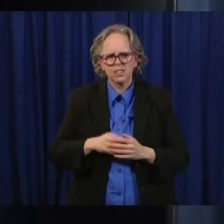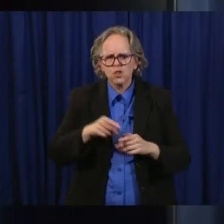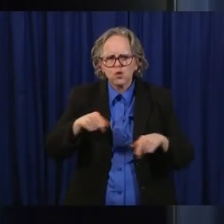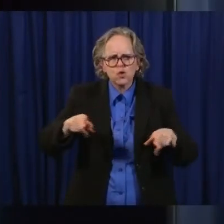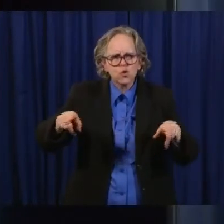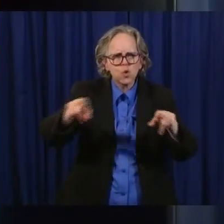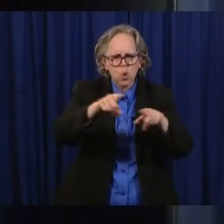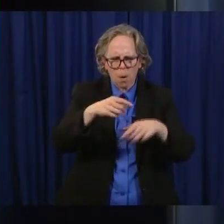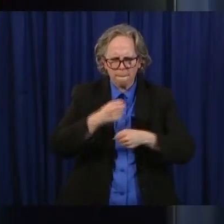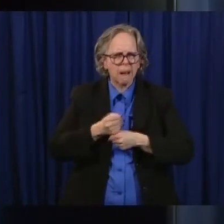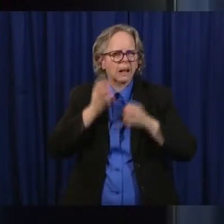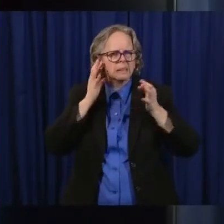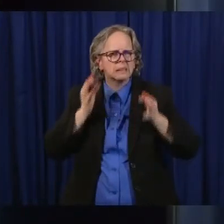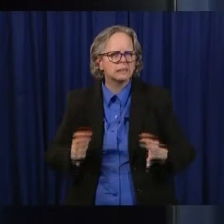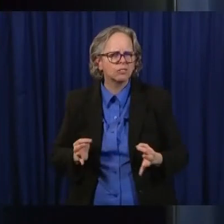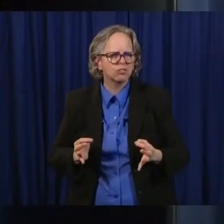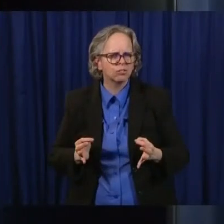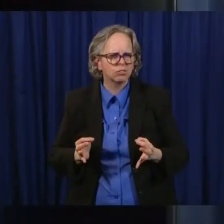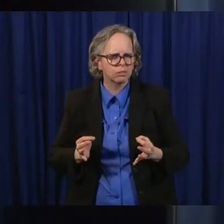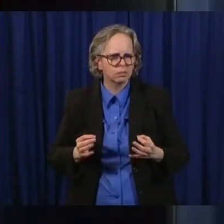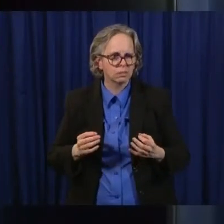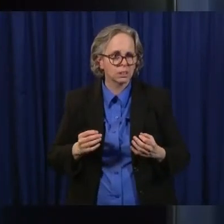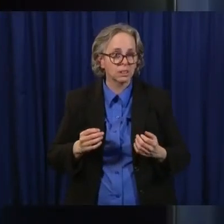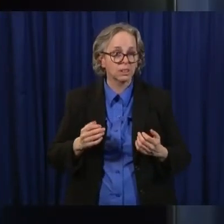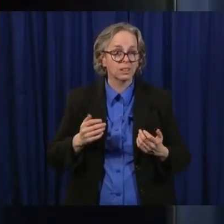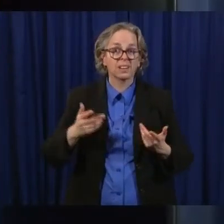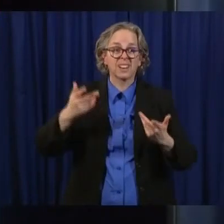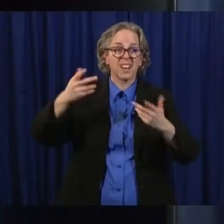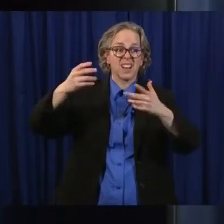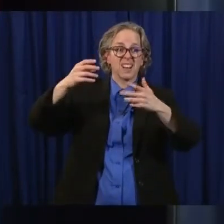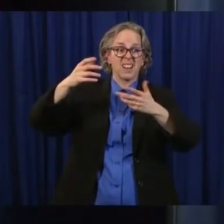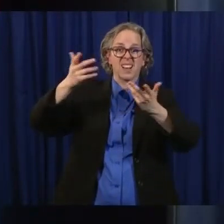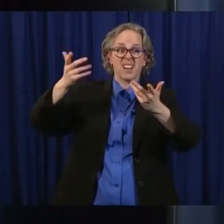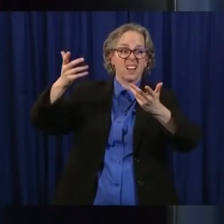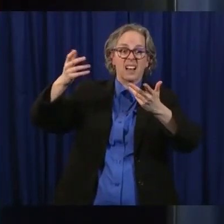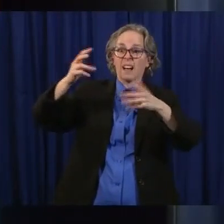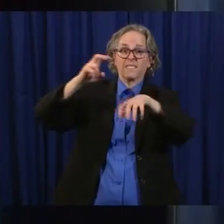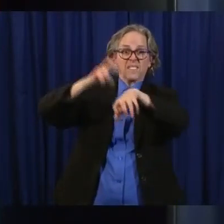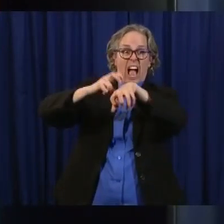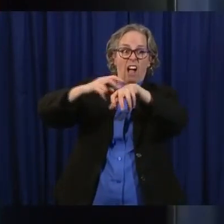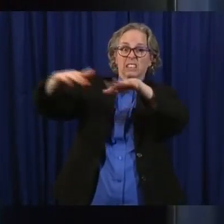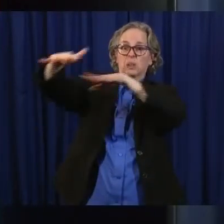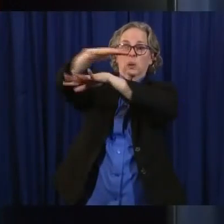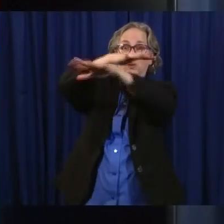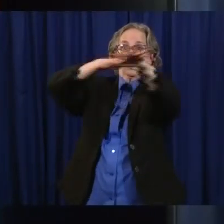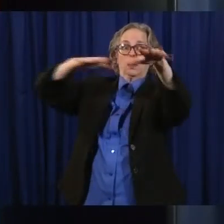CHOICE WE HAVE MADE? THE MODELS WE DEVELOP ARE REALLY TARGETED AT, HOW DO YOU MAKE THESE DECISIONS UNDER THE